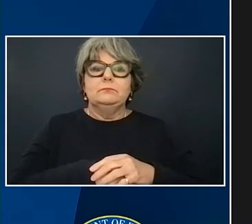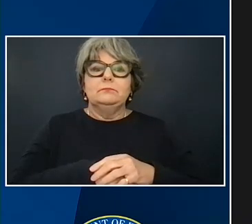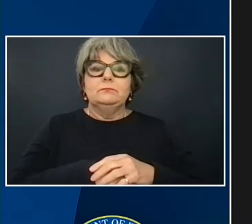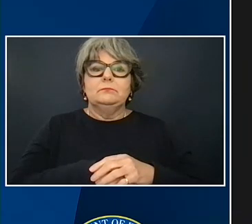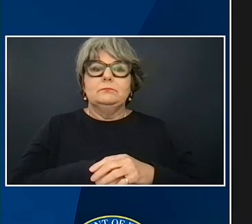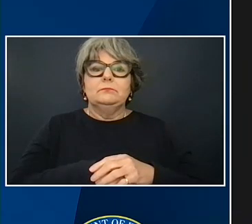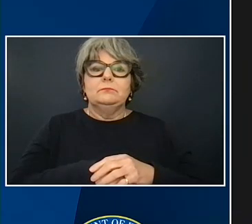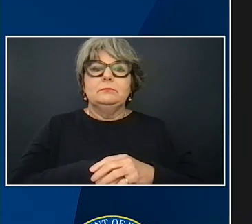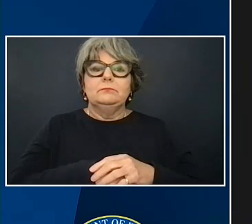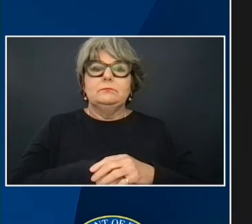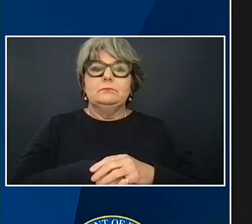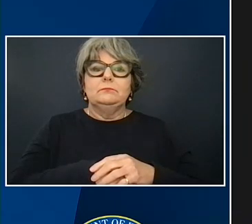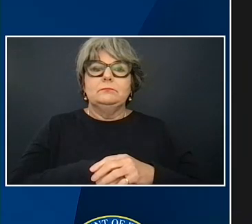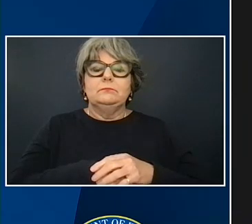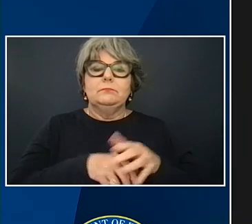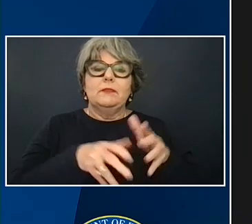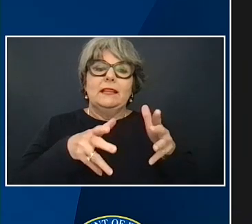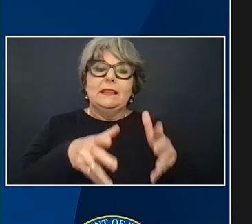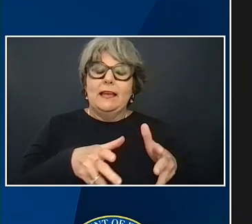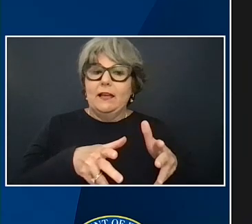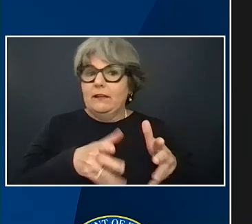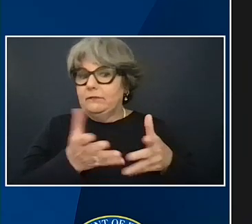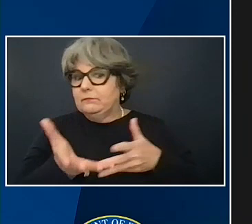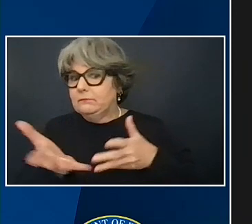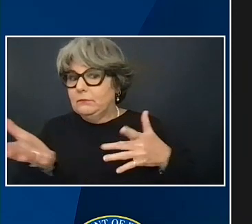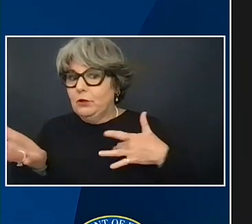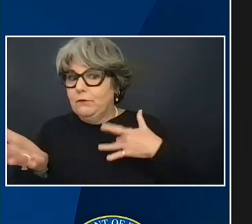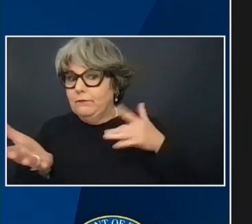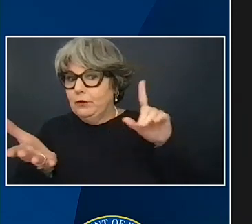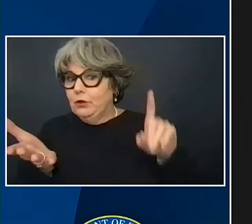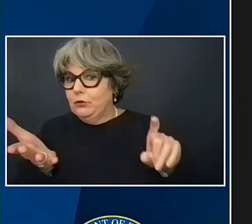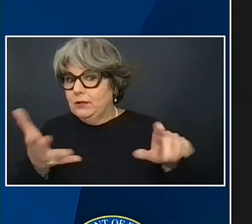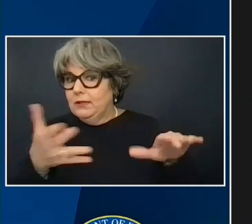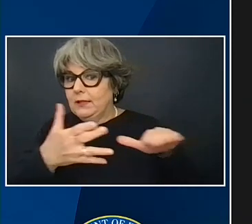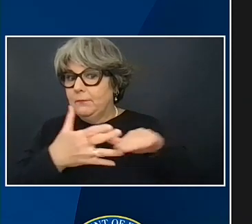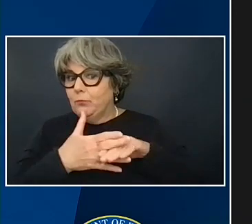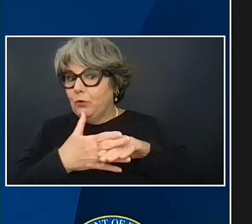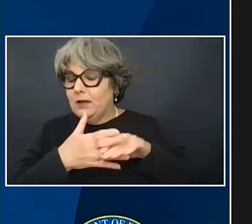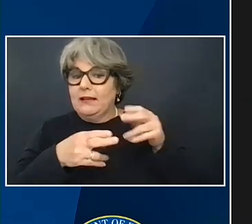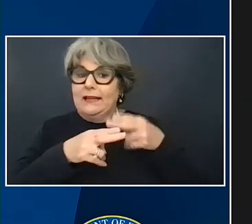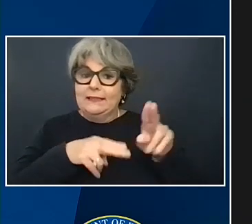through. Do you feel like you need like a quick ten-minute break or five minute-b